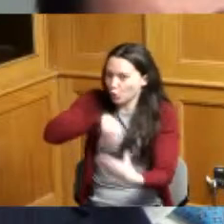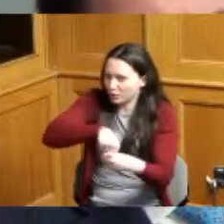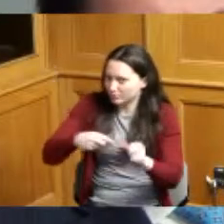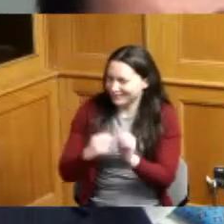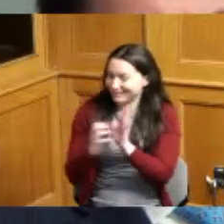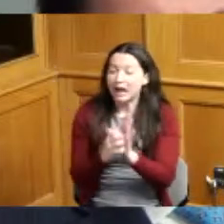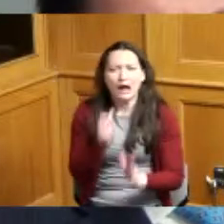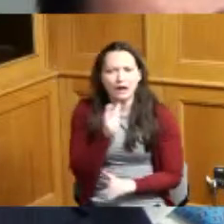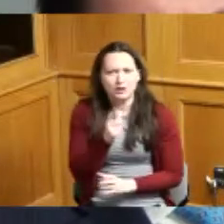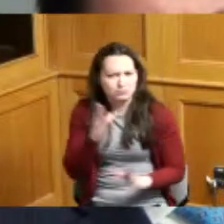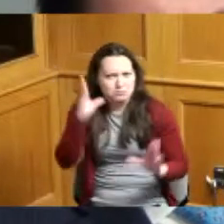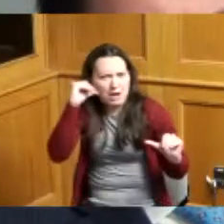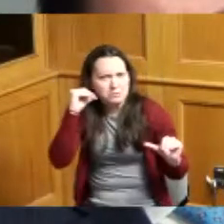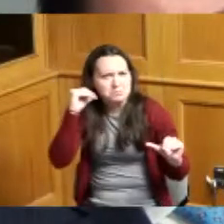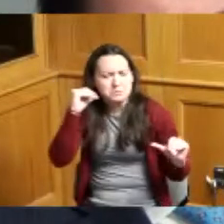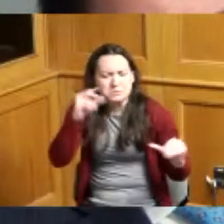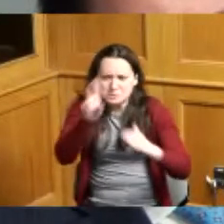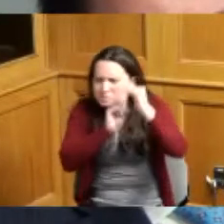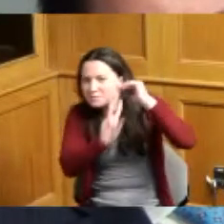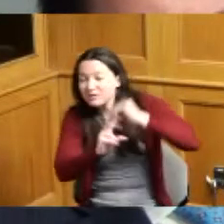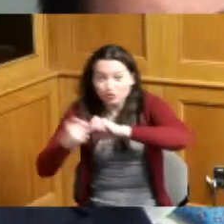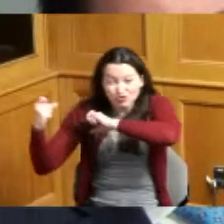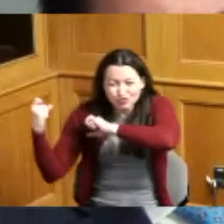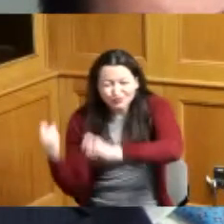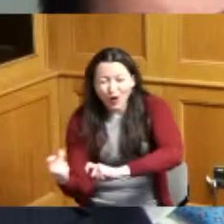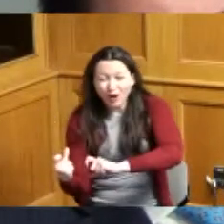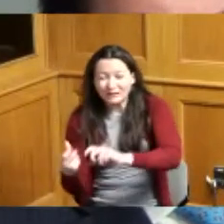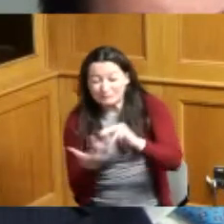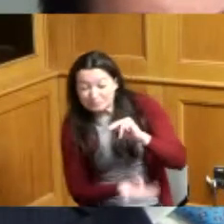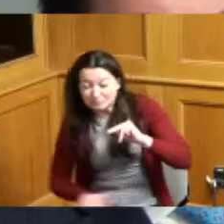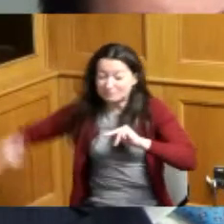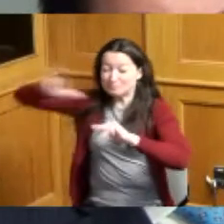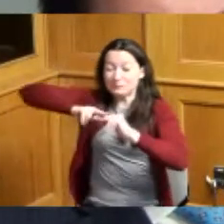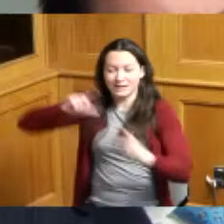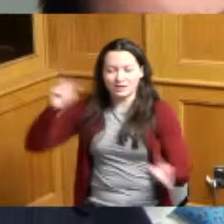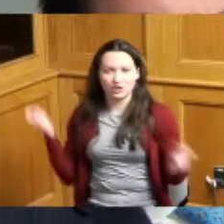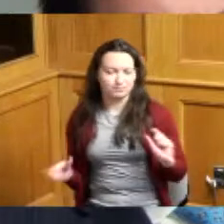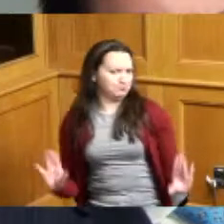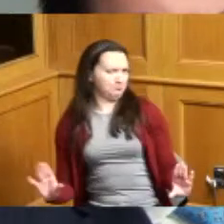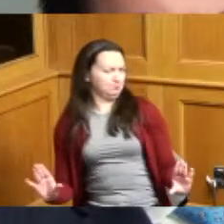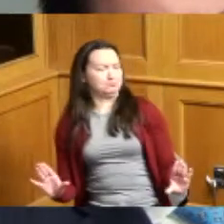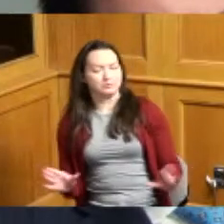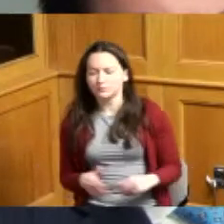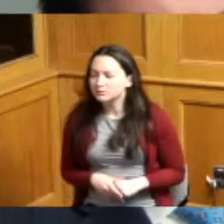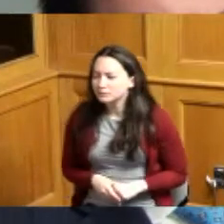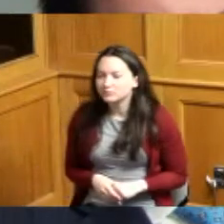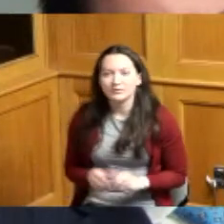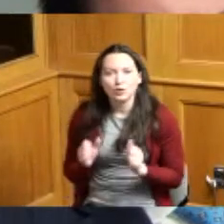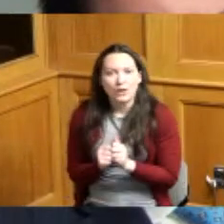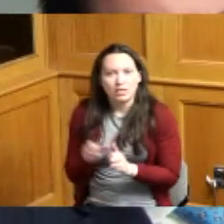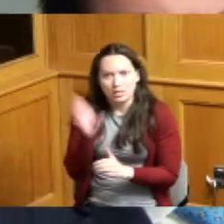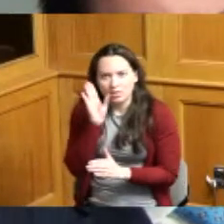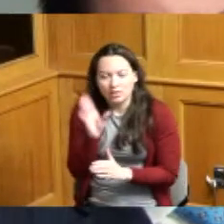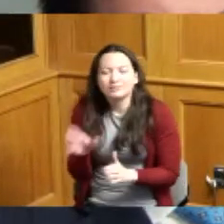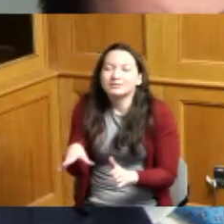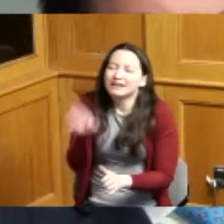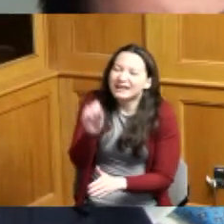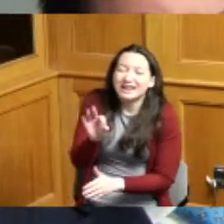not expect um significantly more changes um to the degree that there are changes that come in